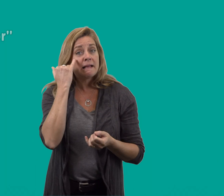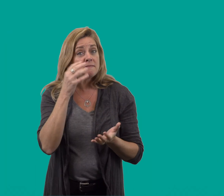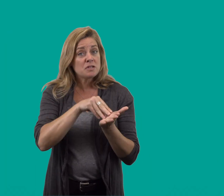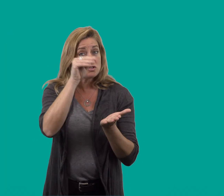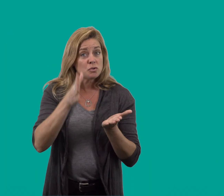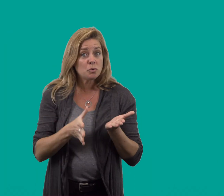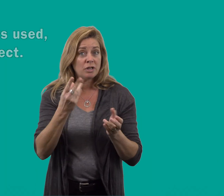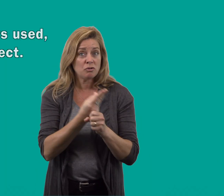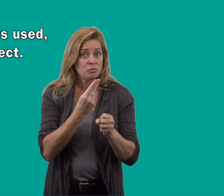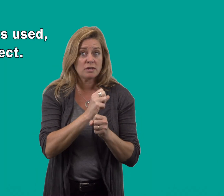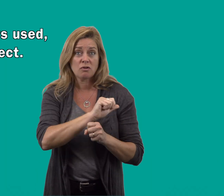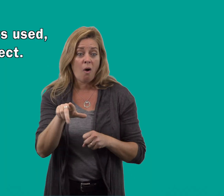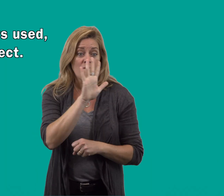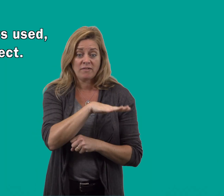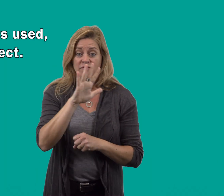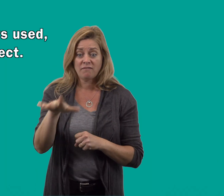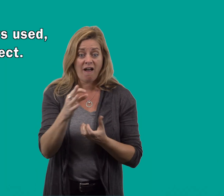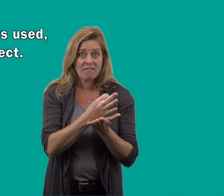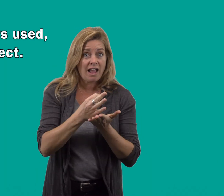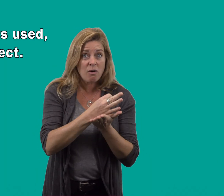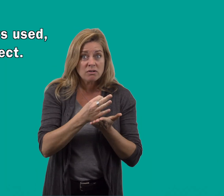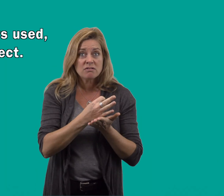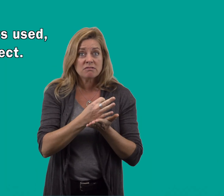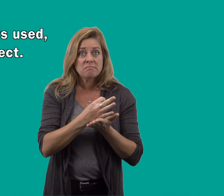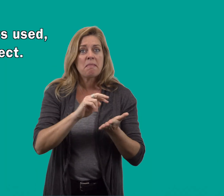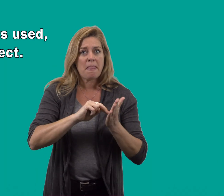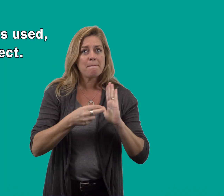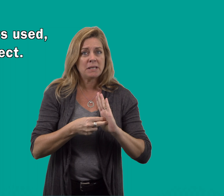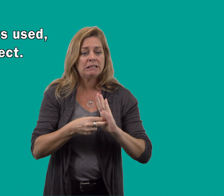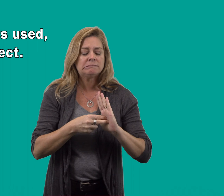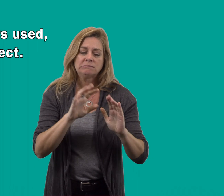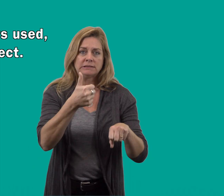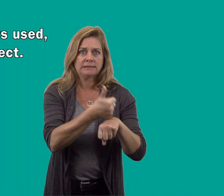This means that the student will know if they've set the lesson up correctly. If